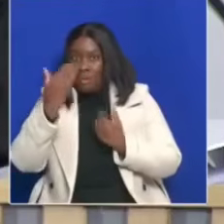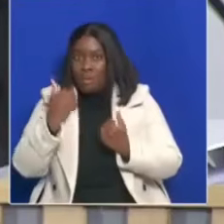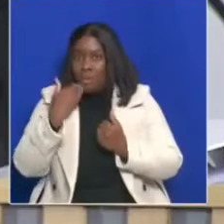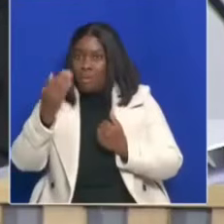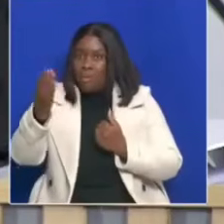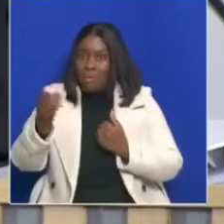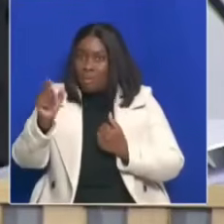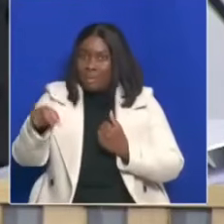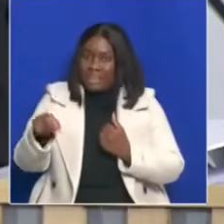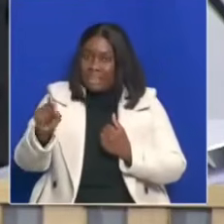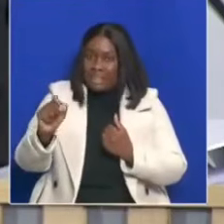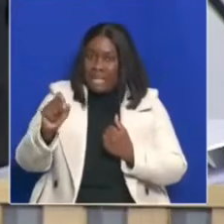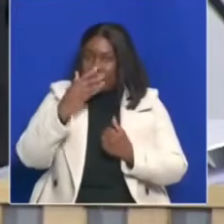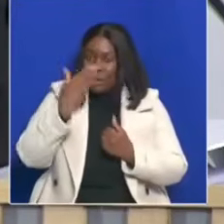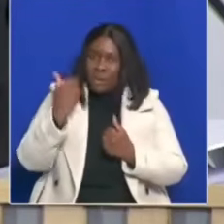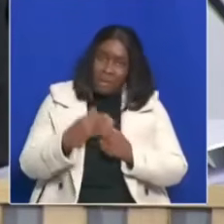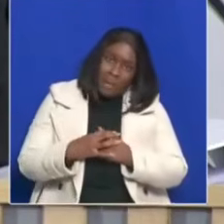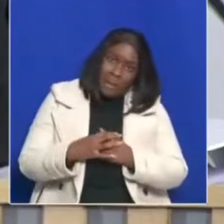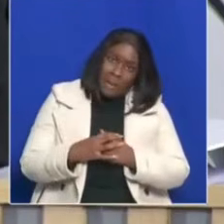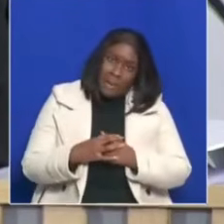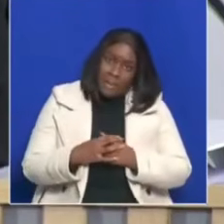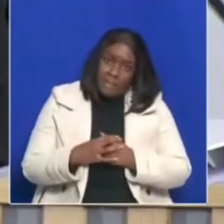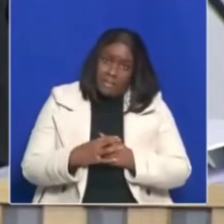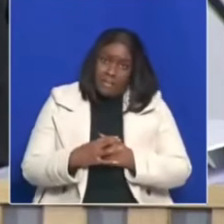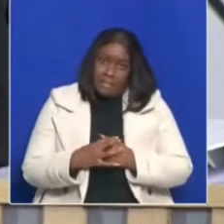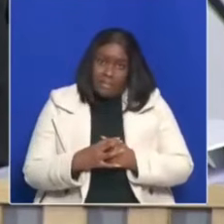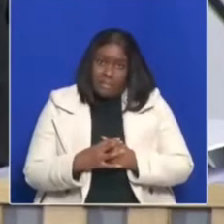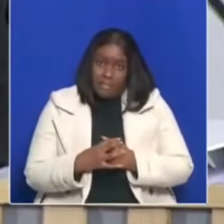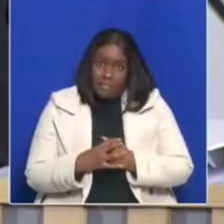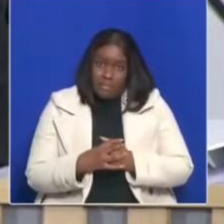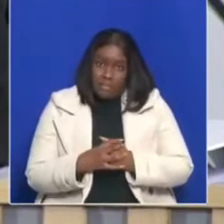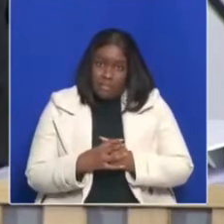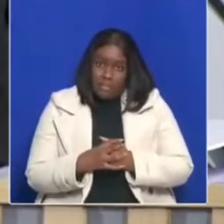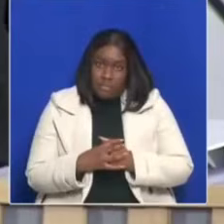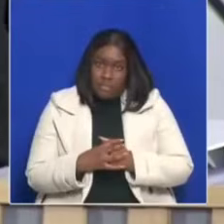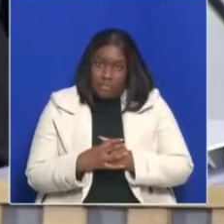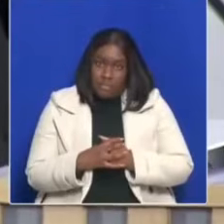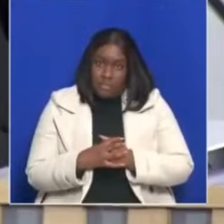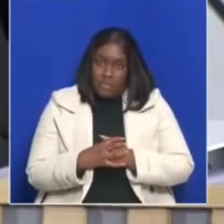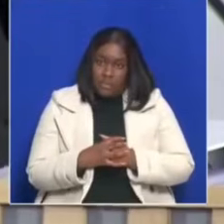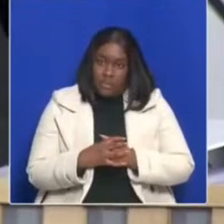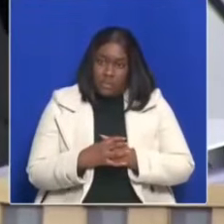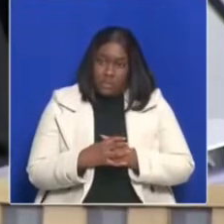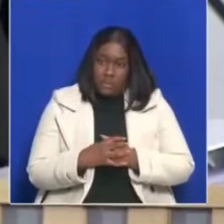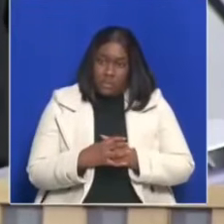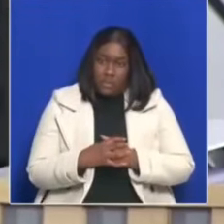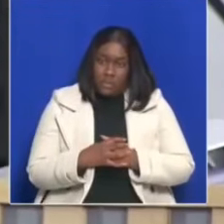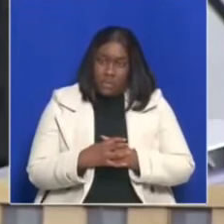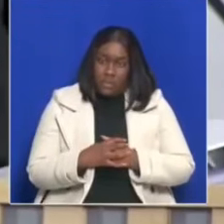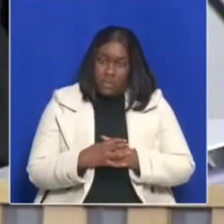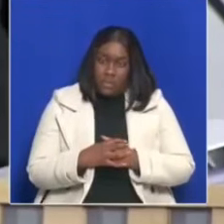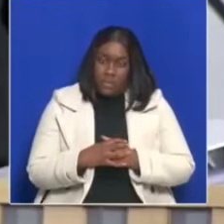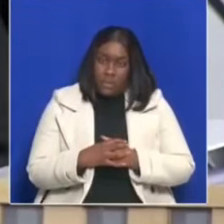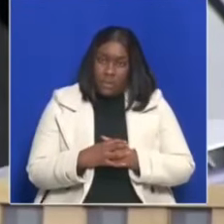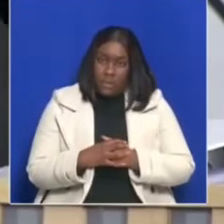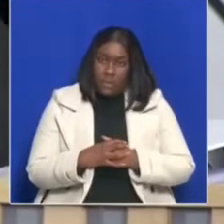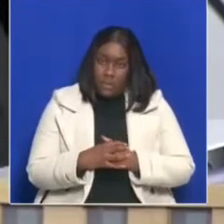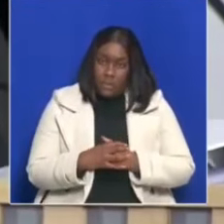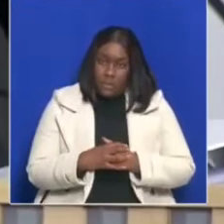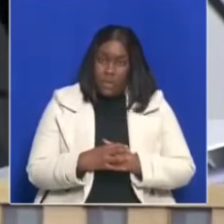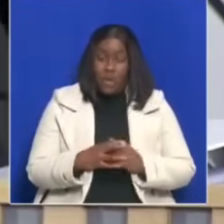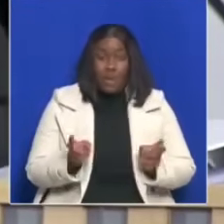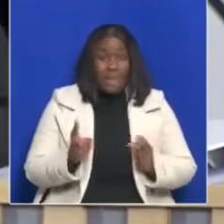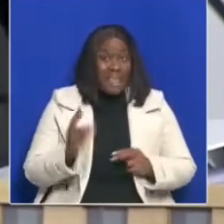So, so in in the uh uh commissioner when they get this information about suspects